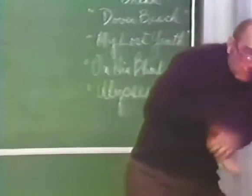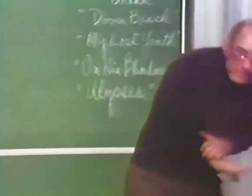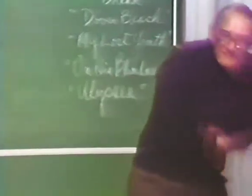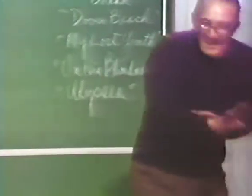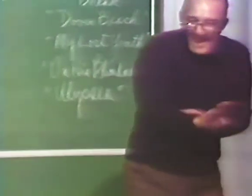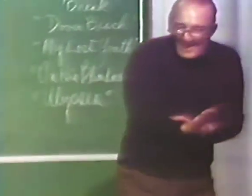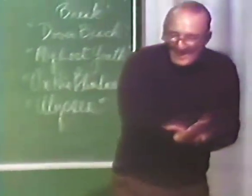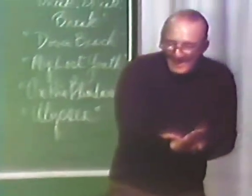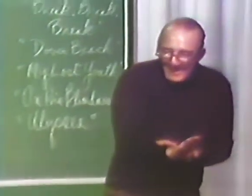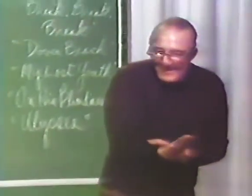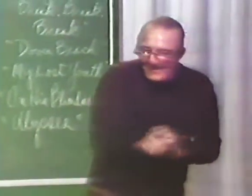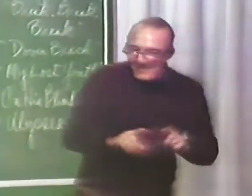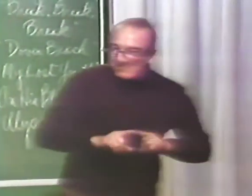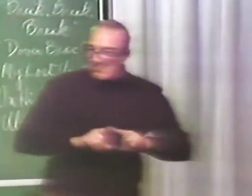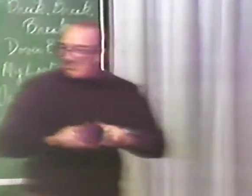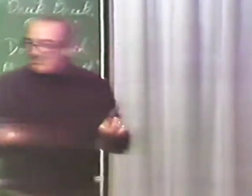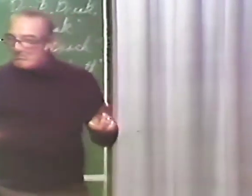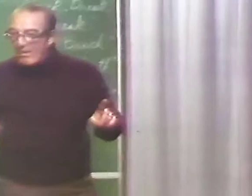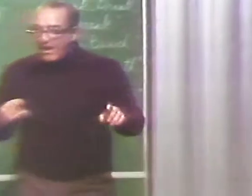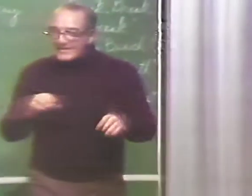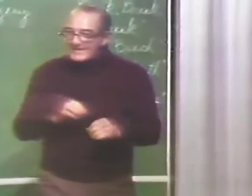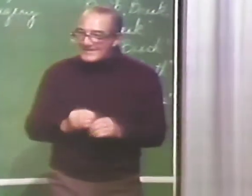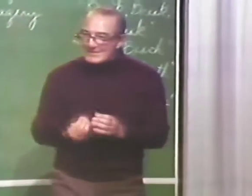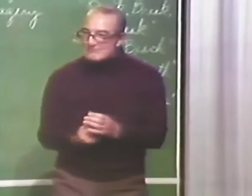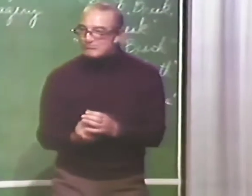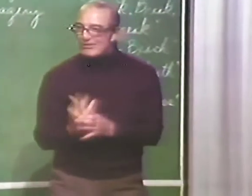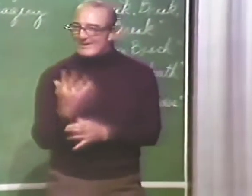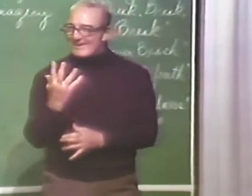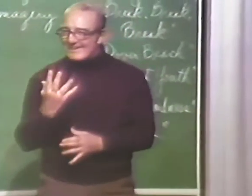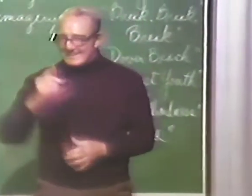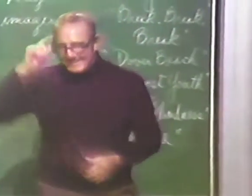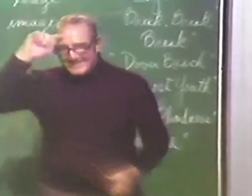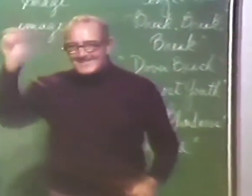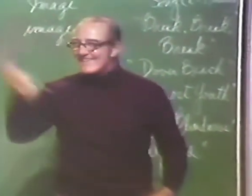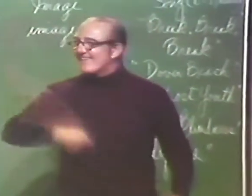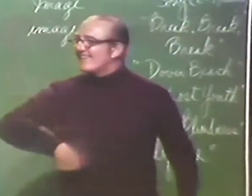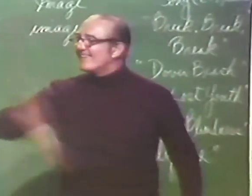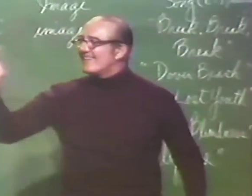HURRY UP INSIDE. BUT IN THE SPRING...